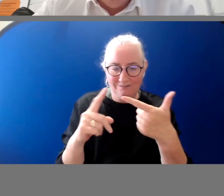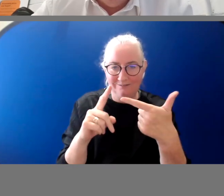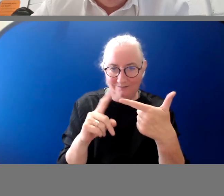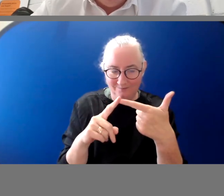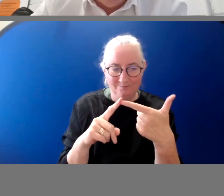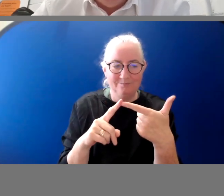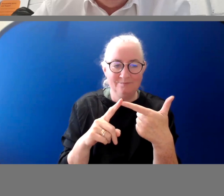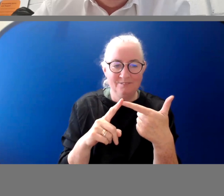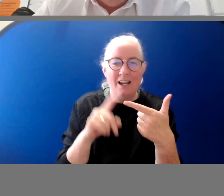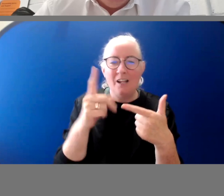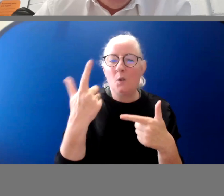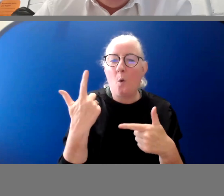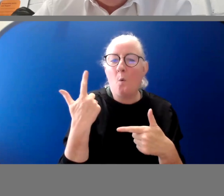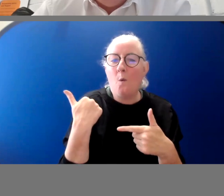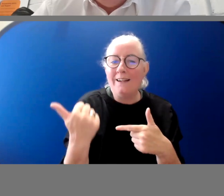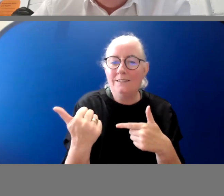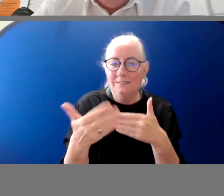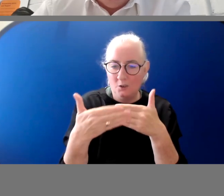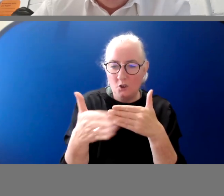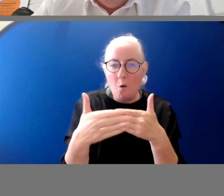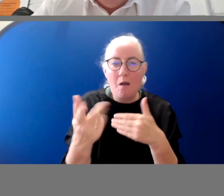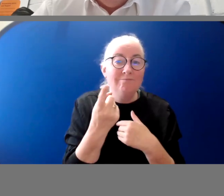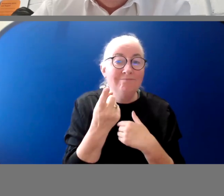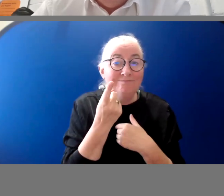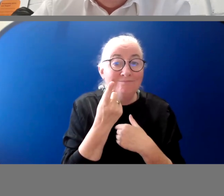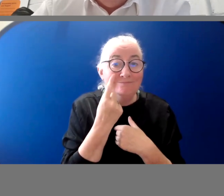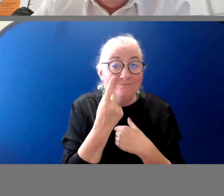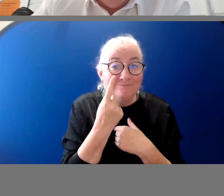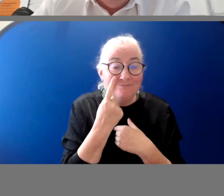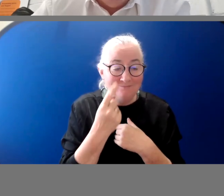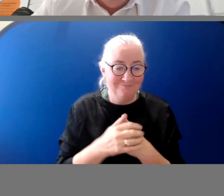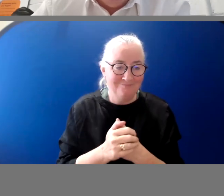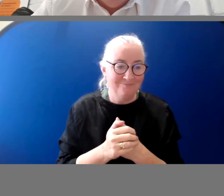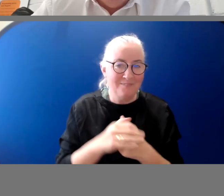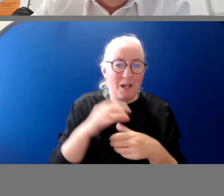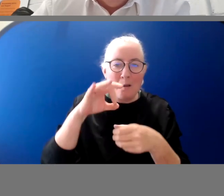two was the white door so let's have we get we get on we'll get into the poll here so here's